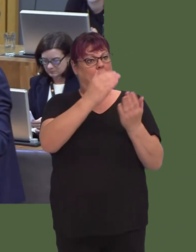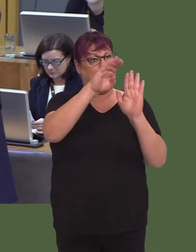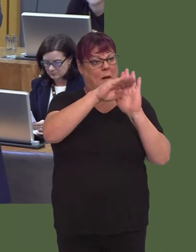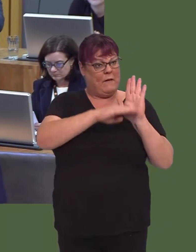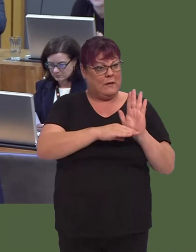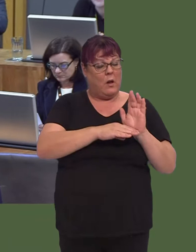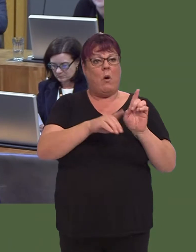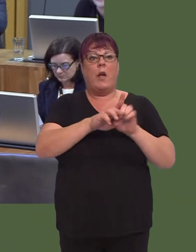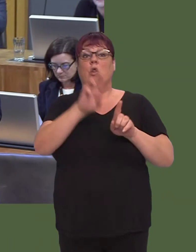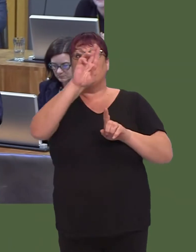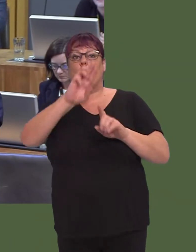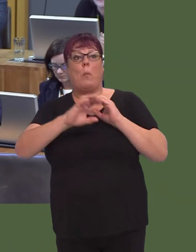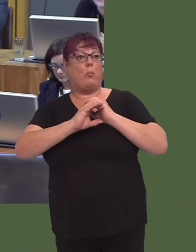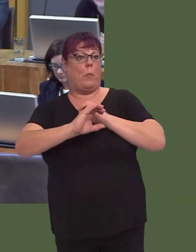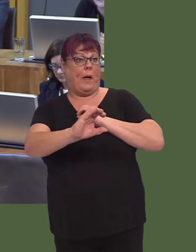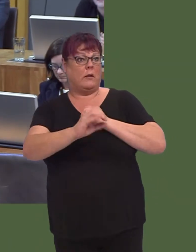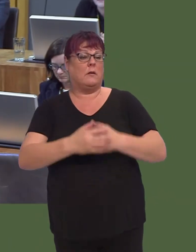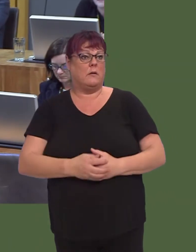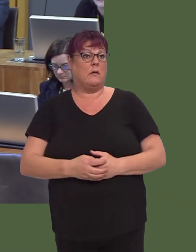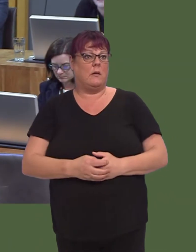He raised the issue of school broadband.